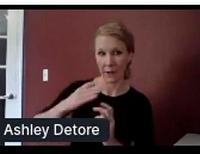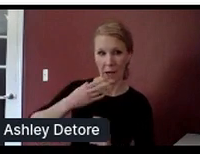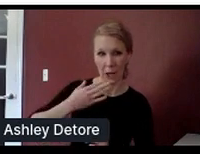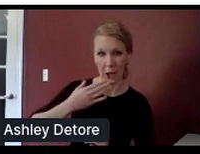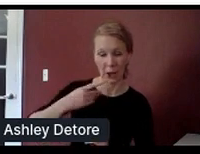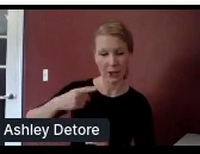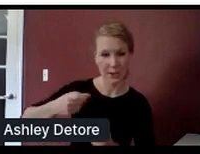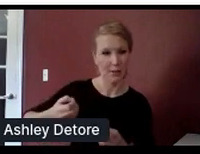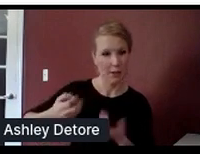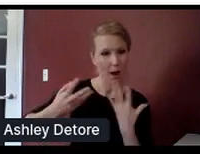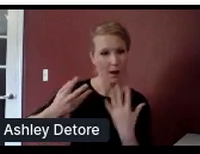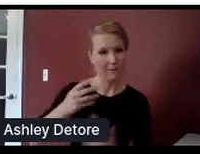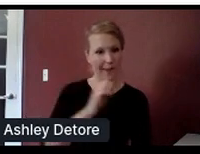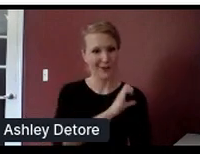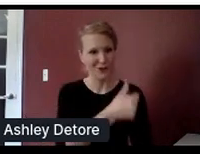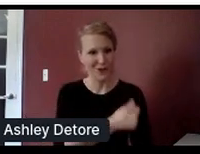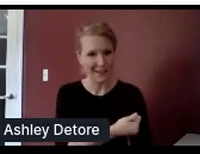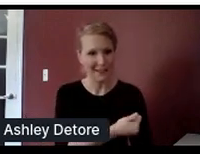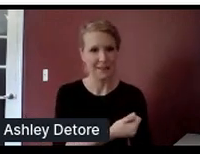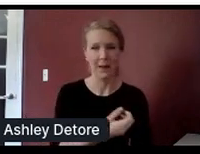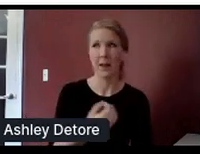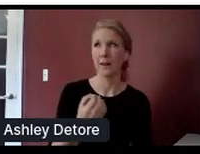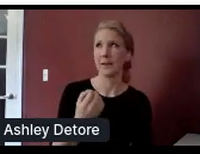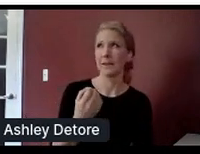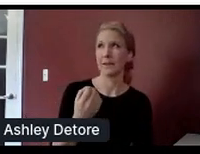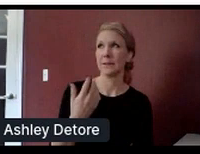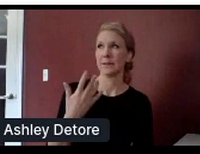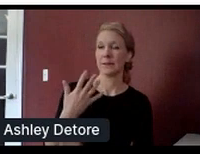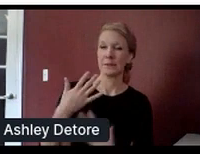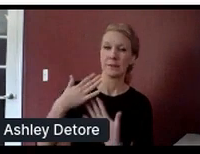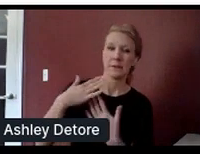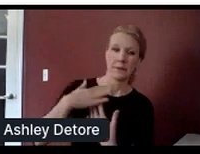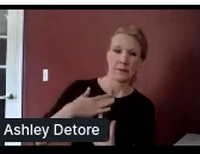It takes a lot of toll on your body,